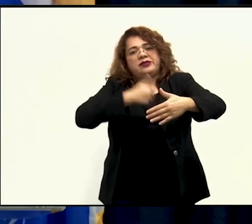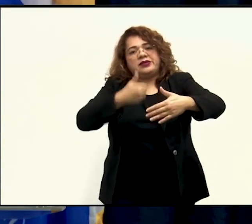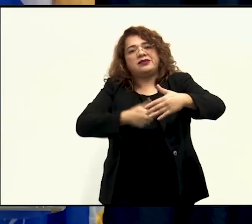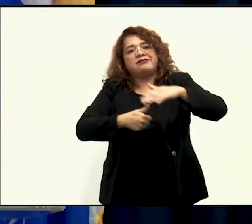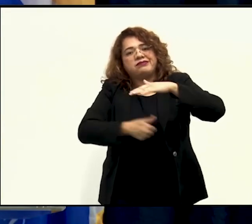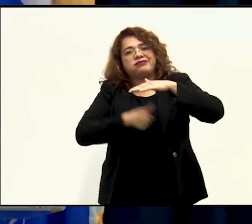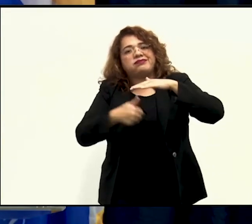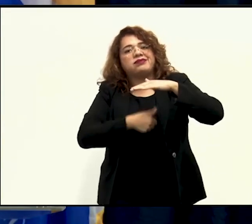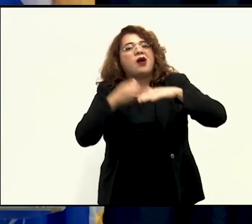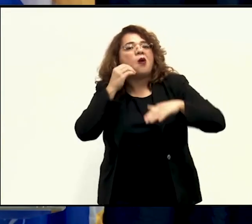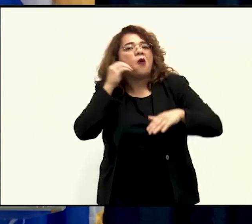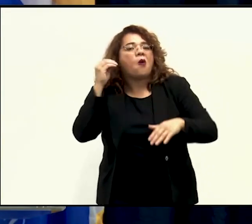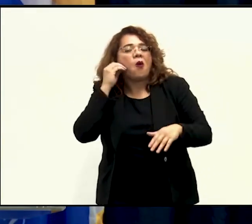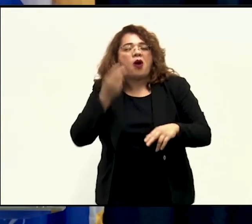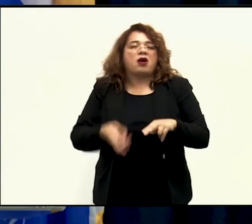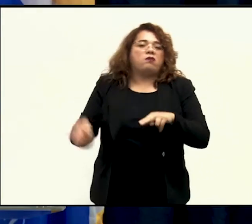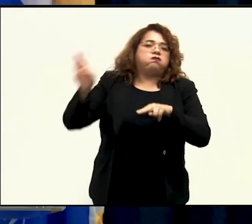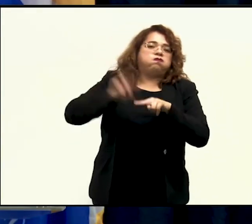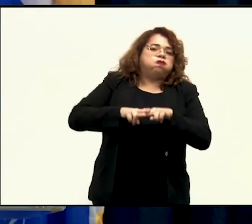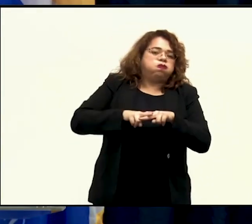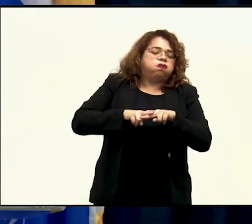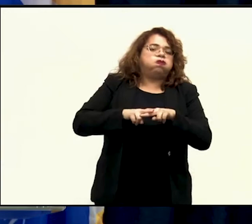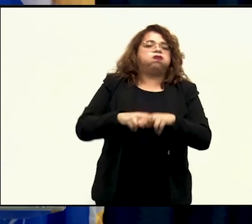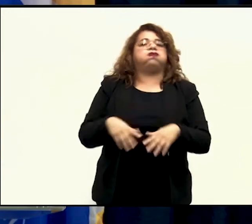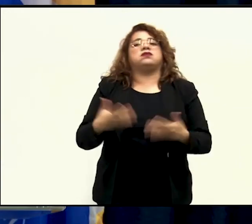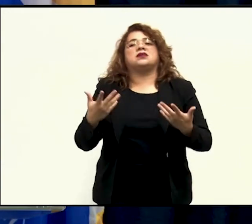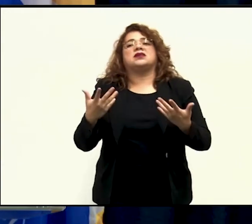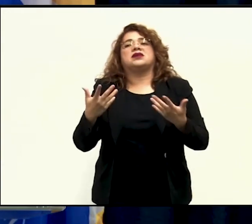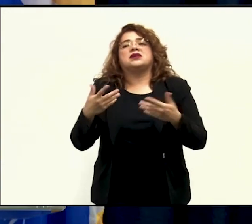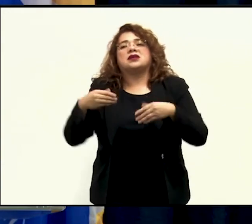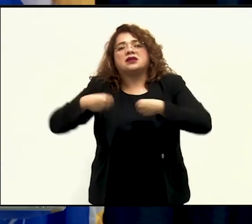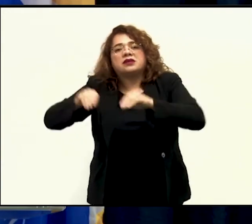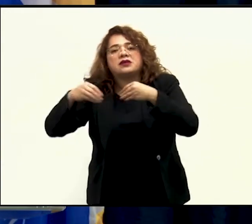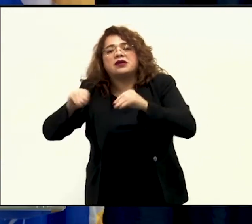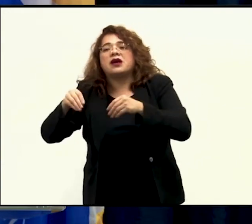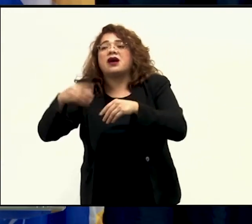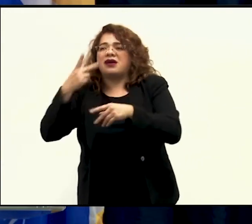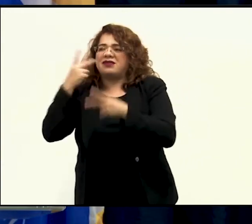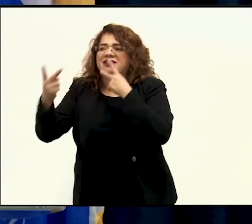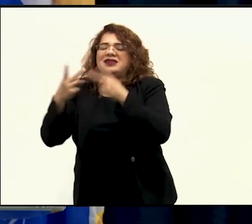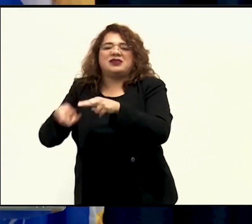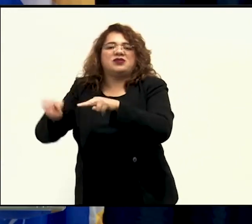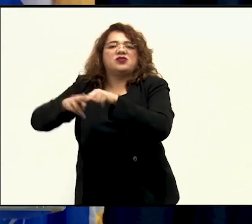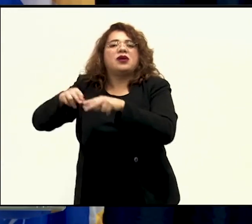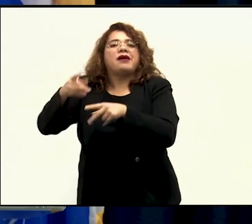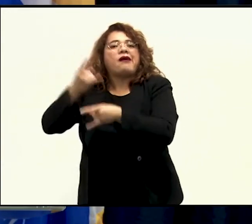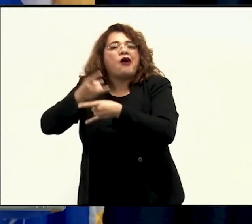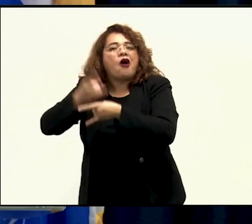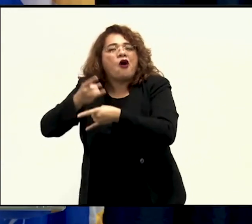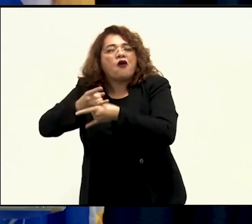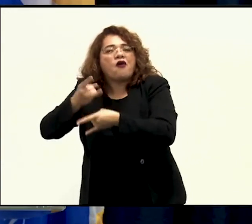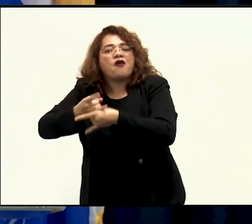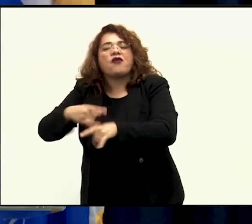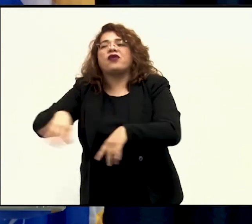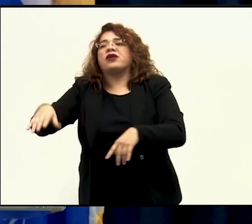You've seen increased, significantly increased sales at liquor stores and wine spaces and others because people have been drinking more.